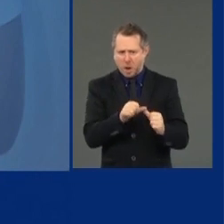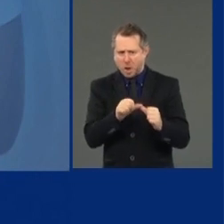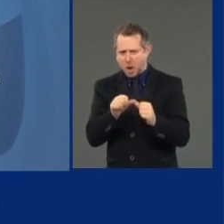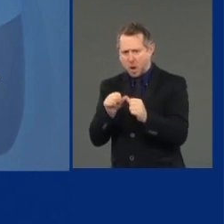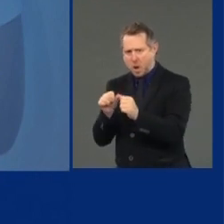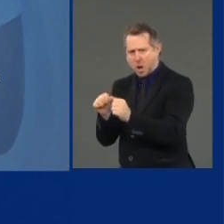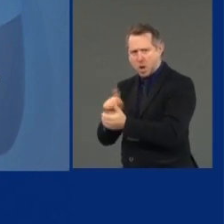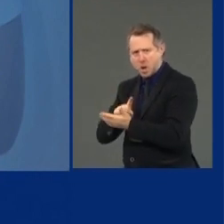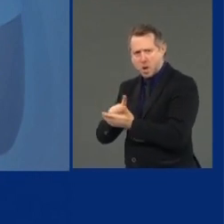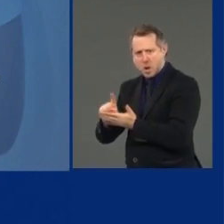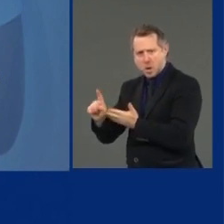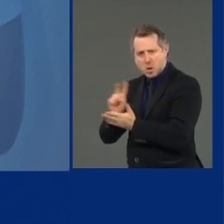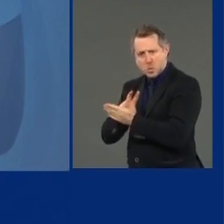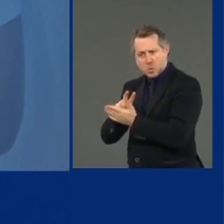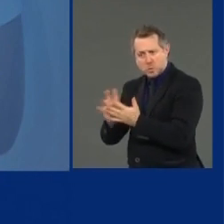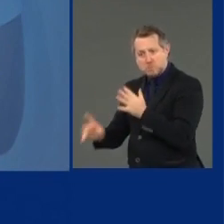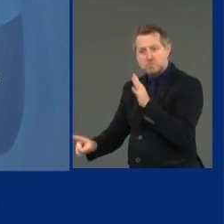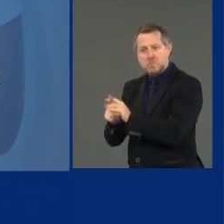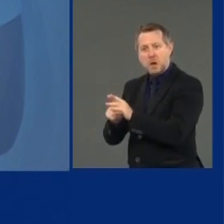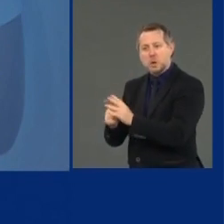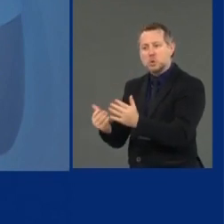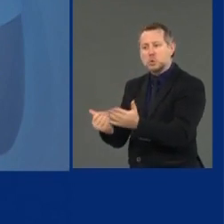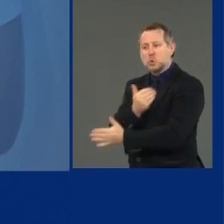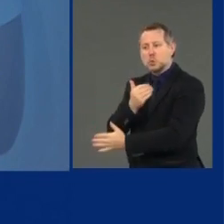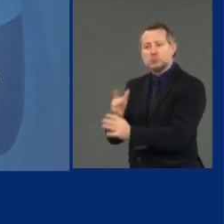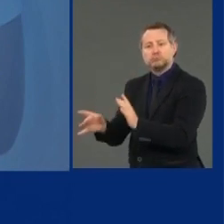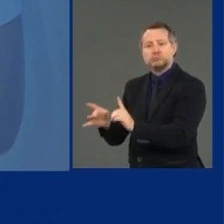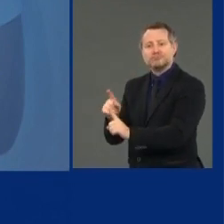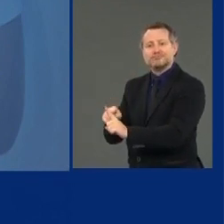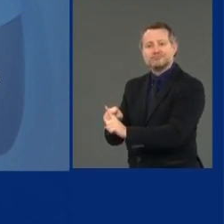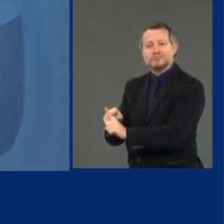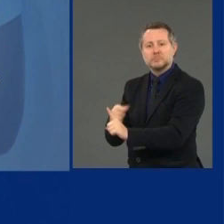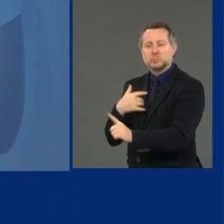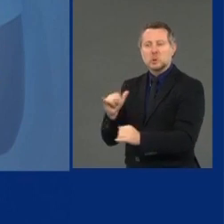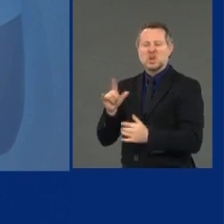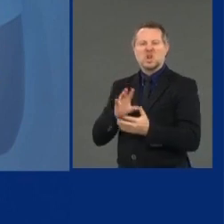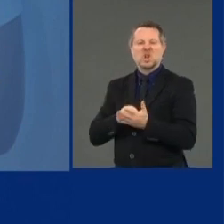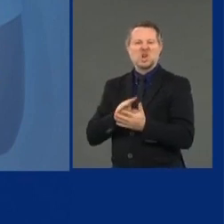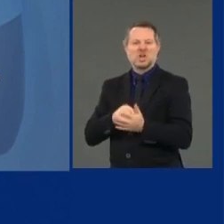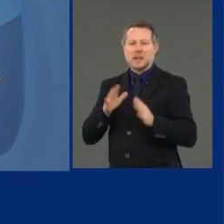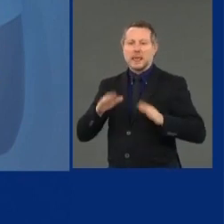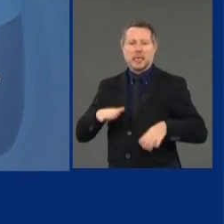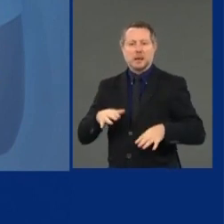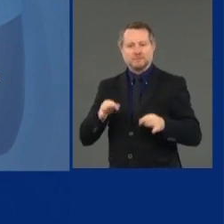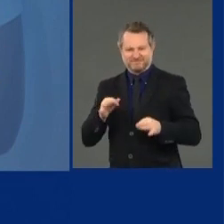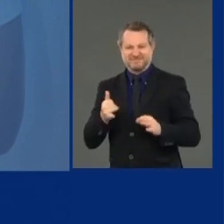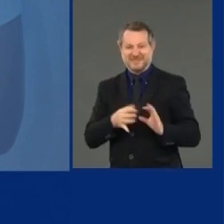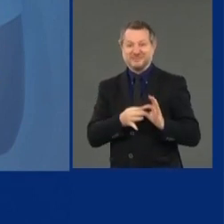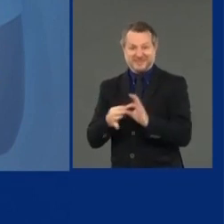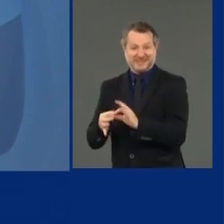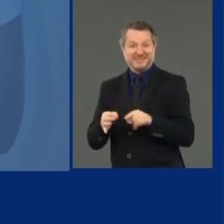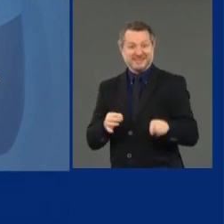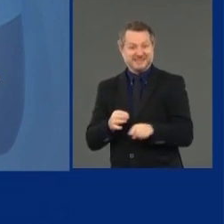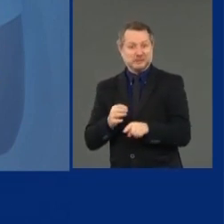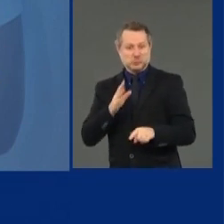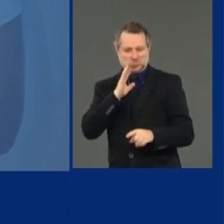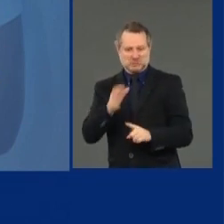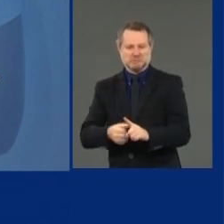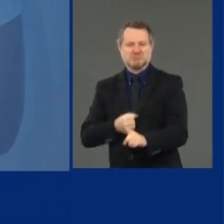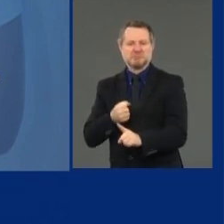EXPOSURE THAT THIS MIGHT OCCUR BECAUSE THIS IS ALL A CASE OF